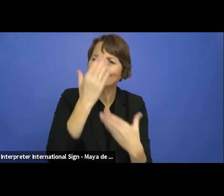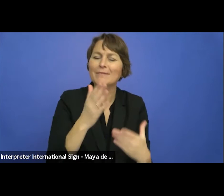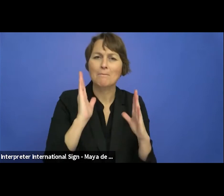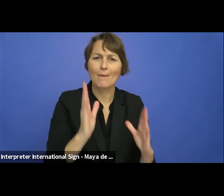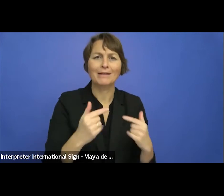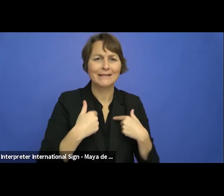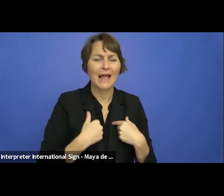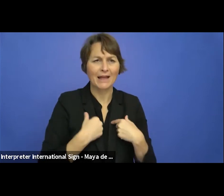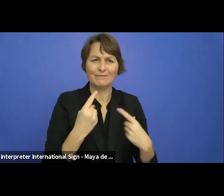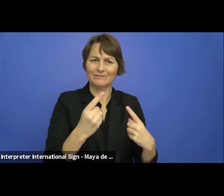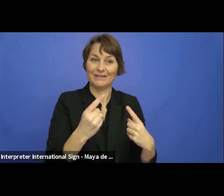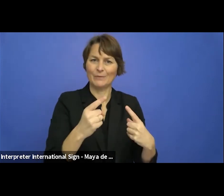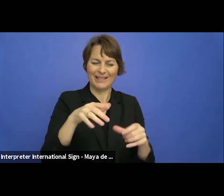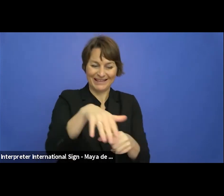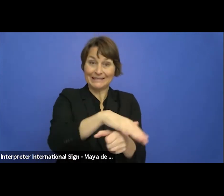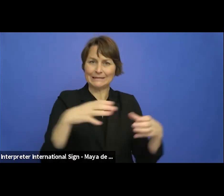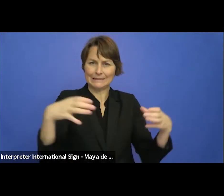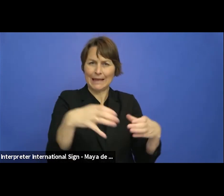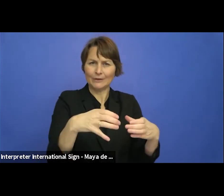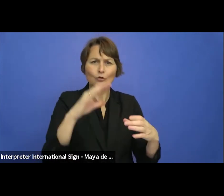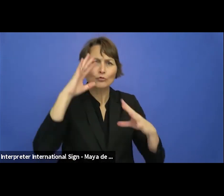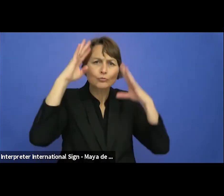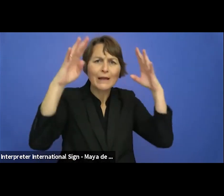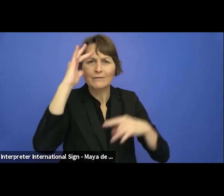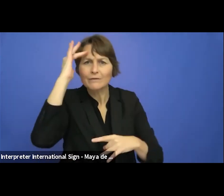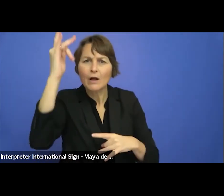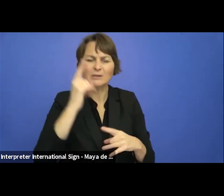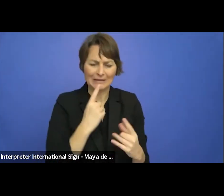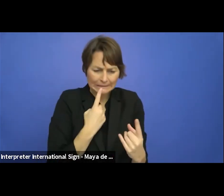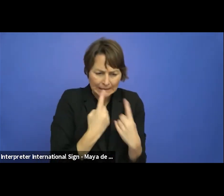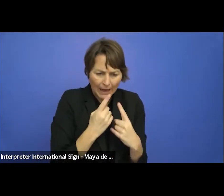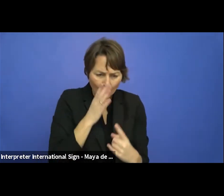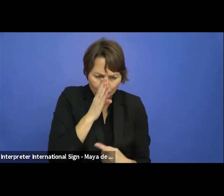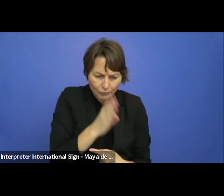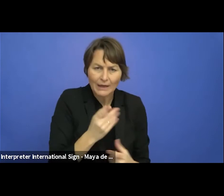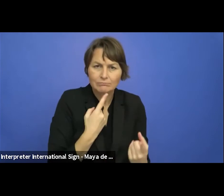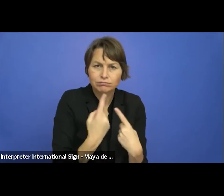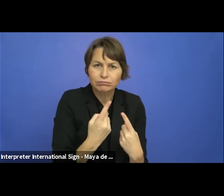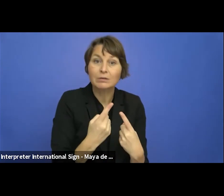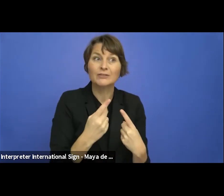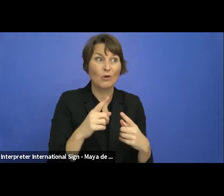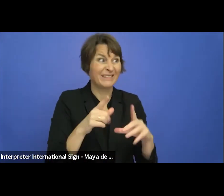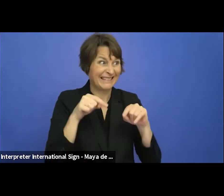with the sector. The crisis is affecting all of us, therefore we need to help each other